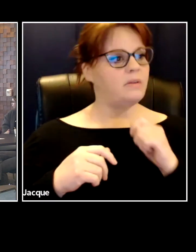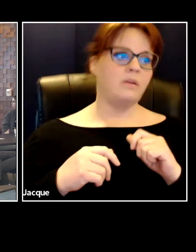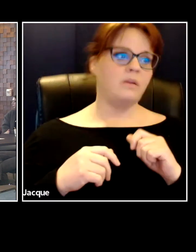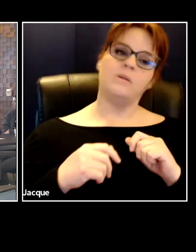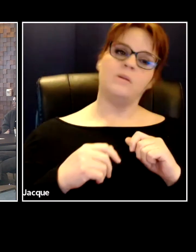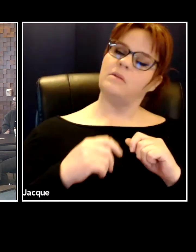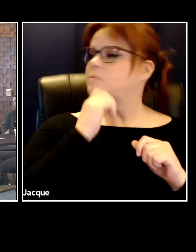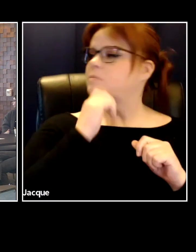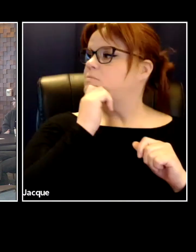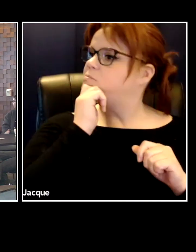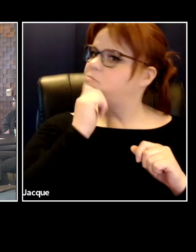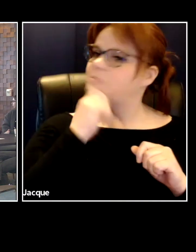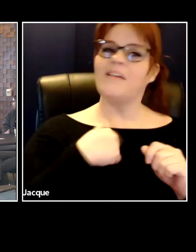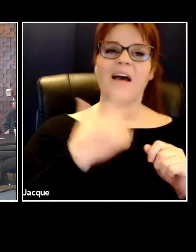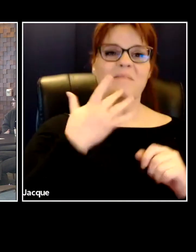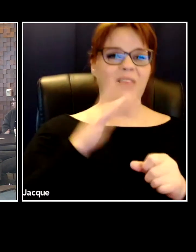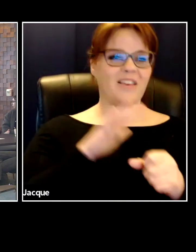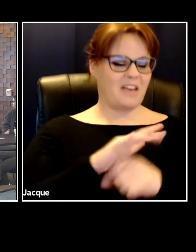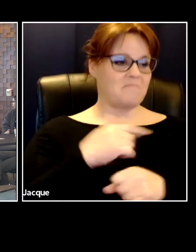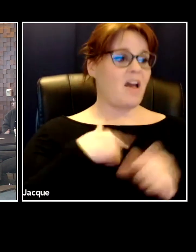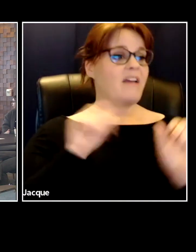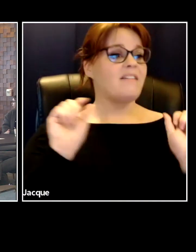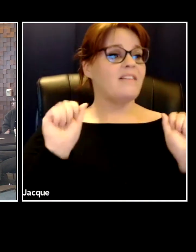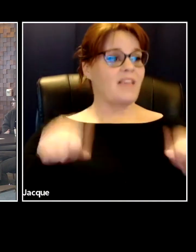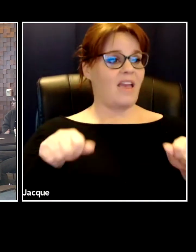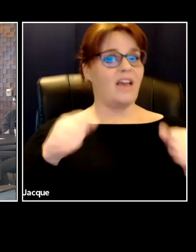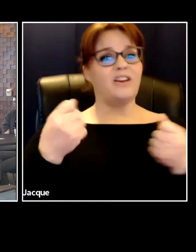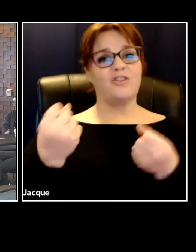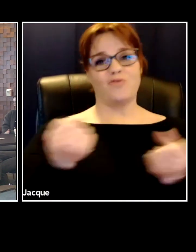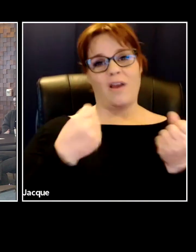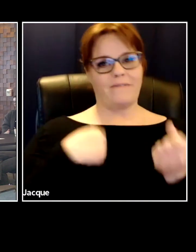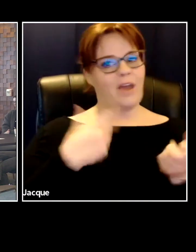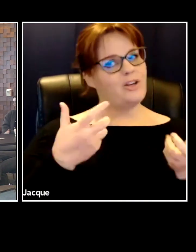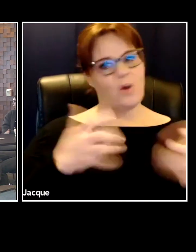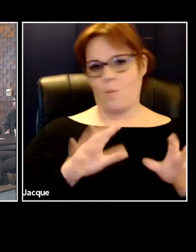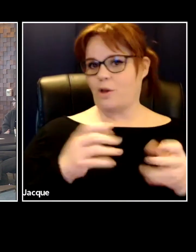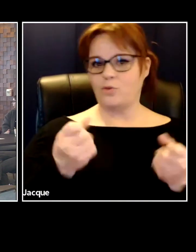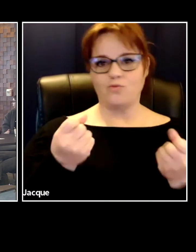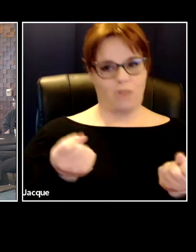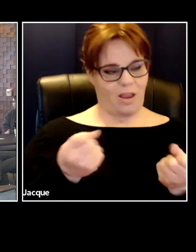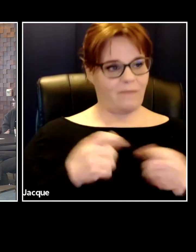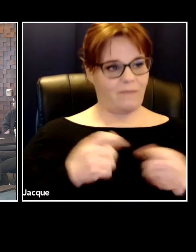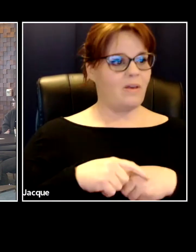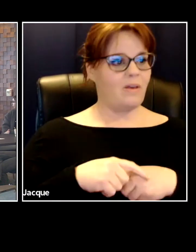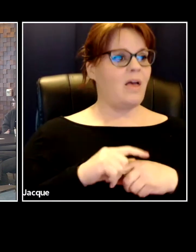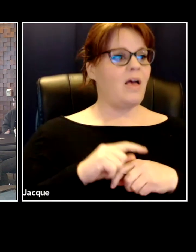I just don't want to. And I do have a stress of going anywhere I've ever been because of parking.